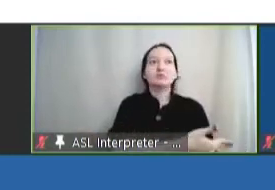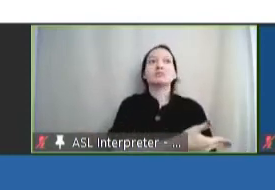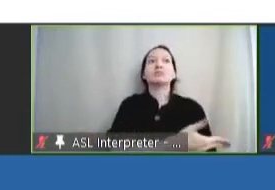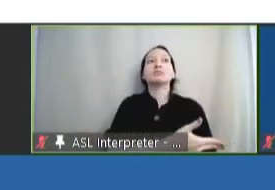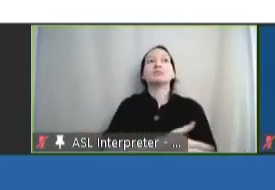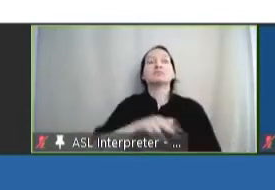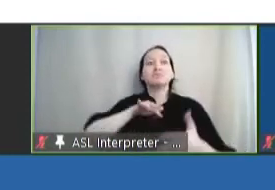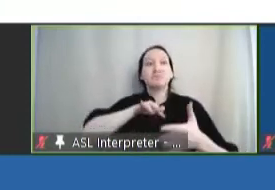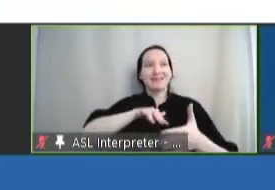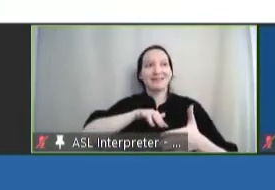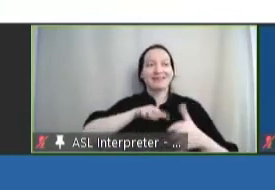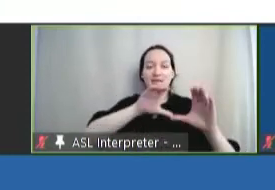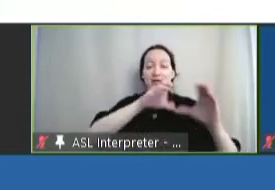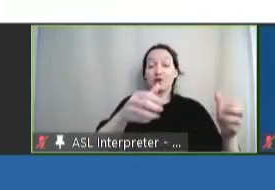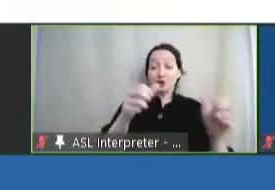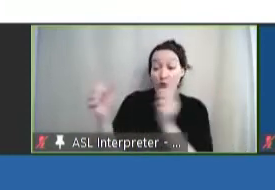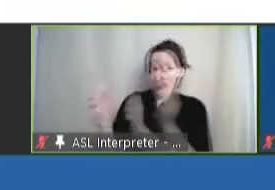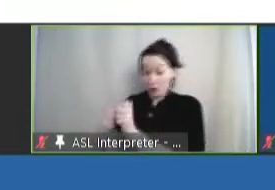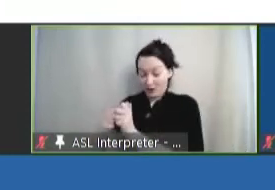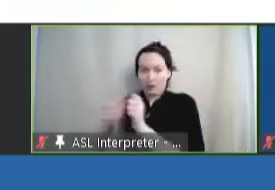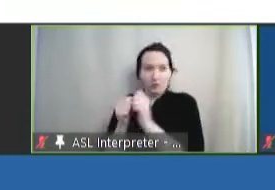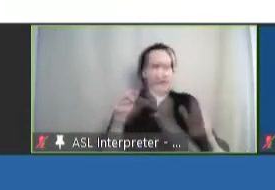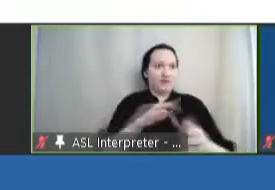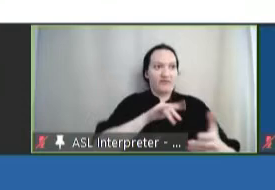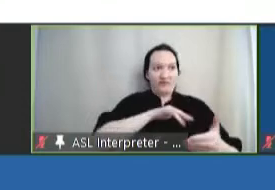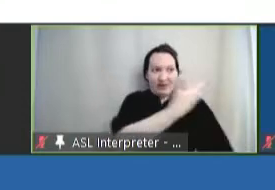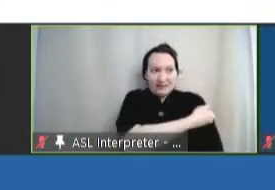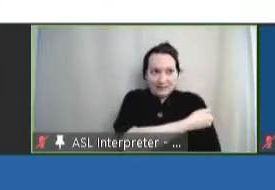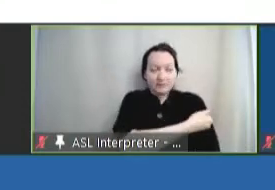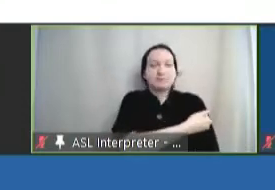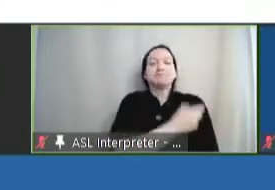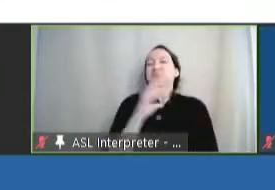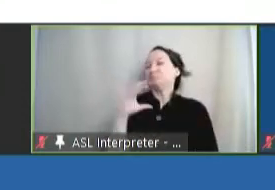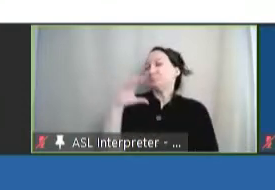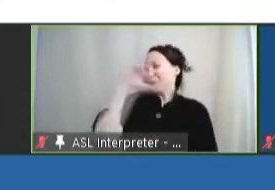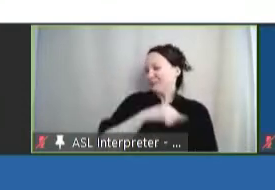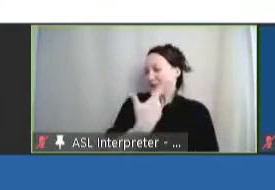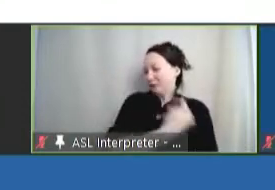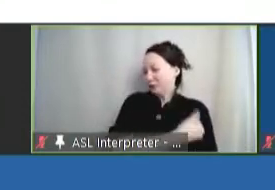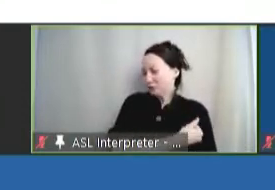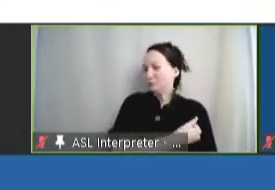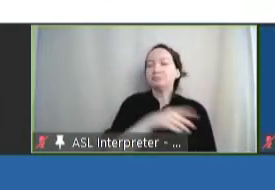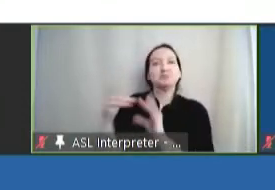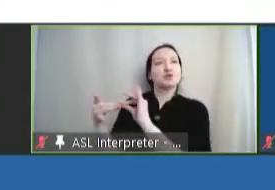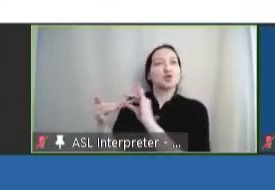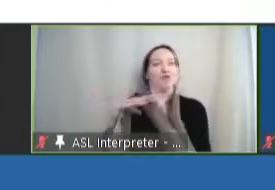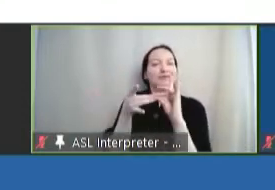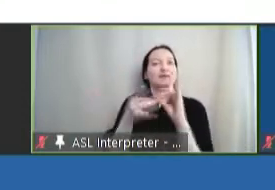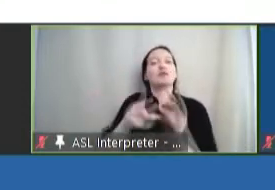cohort with and without vaccines, we estimated vaccinations were associated with 107,000